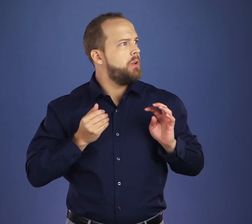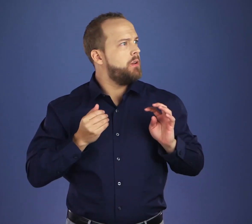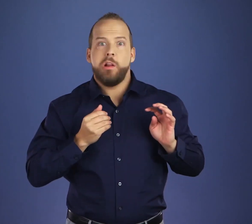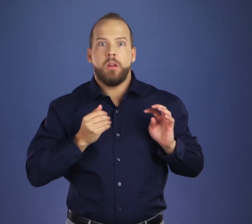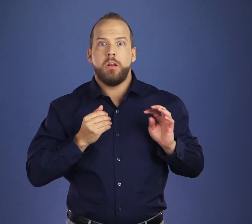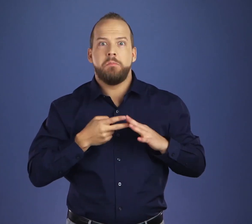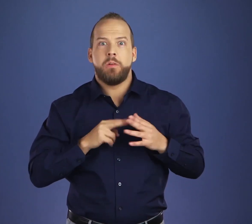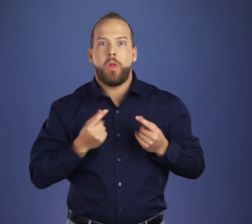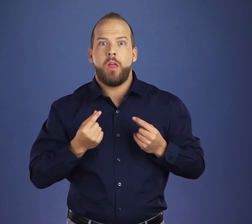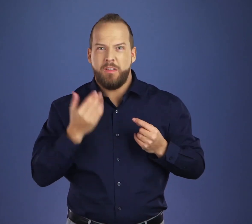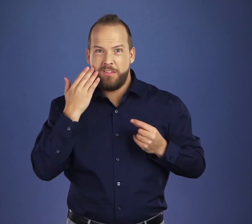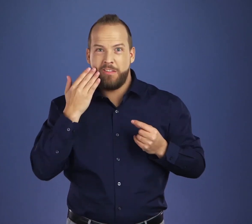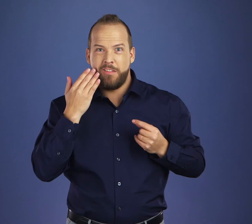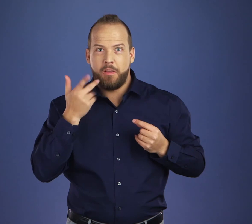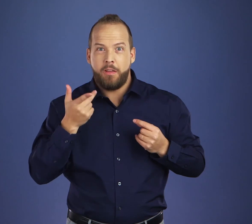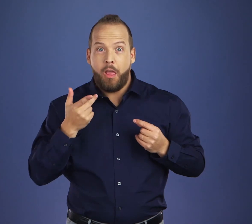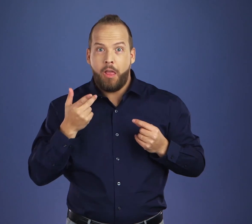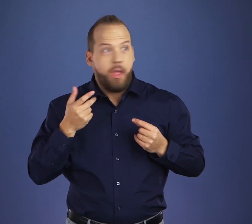Then he got on the phone.